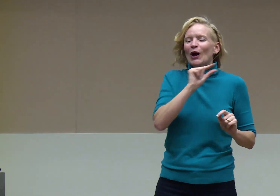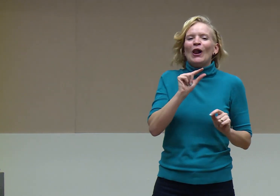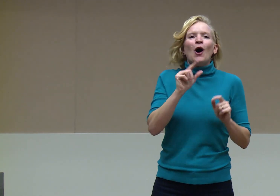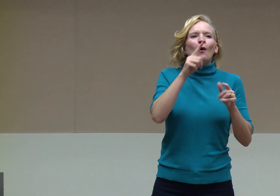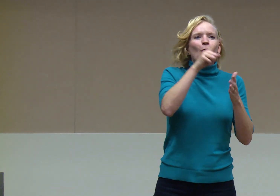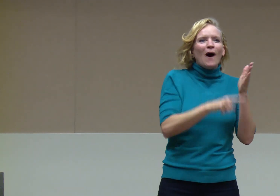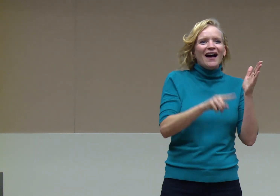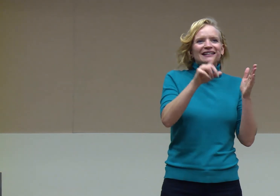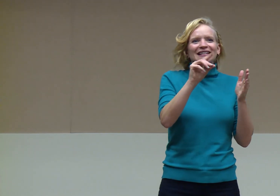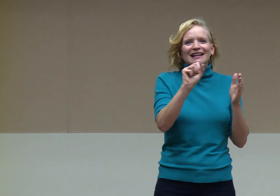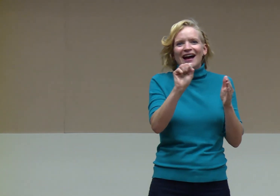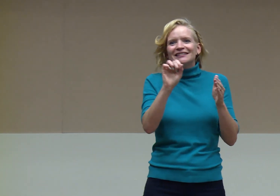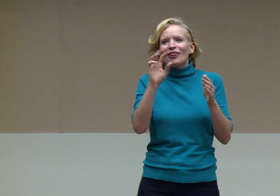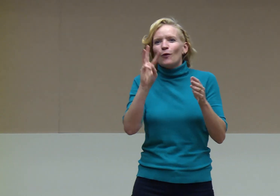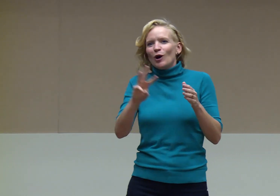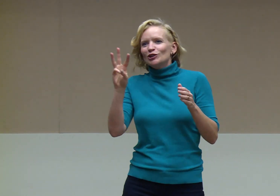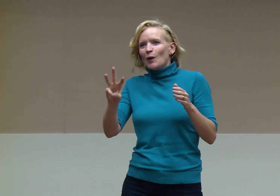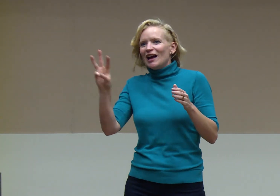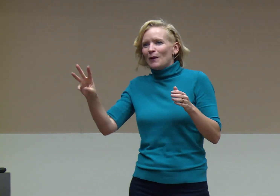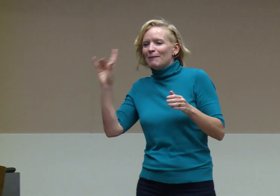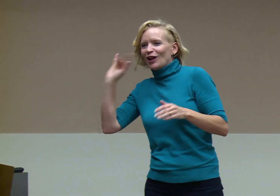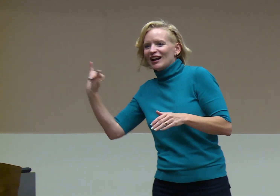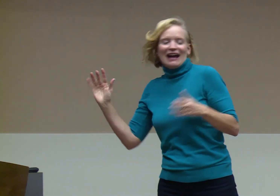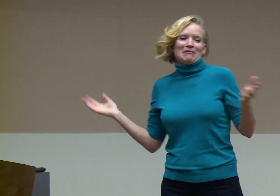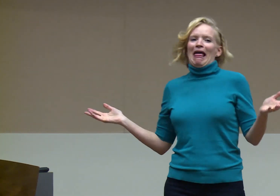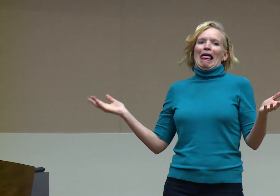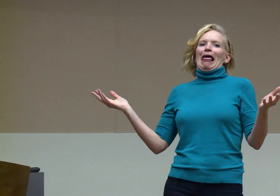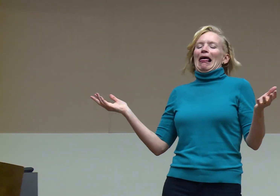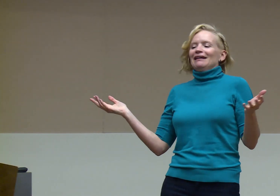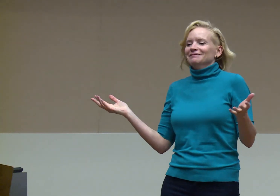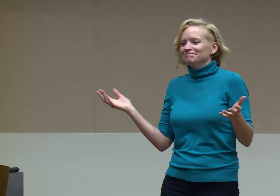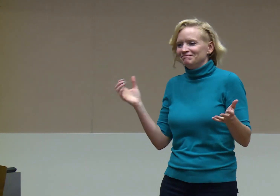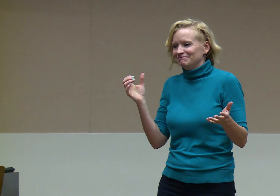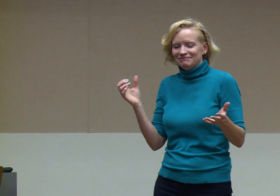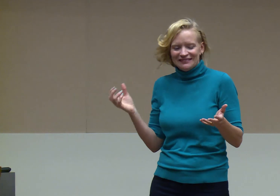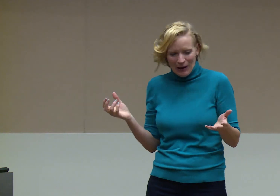I try to Google, "What does the World Wide Web look like?"